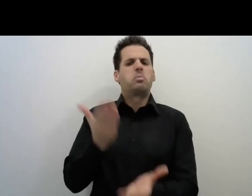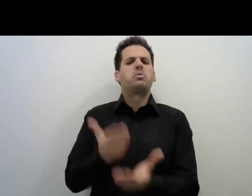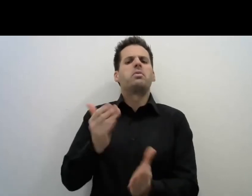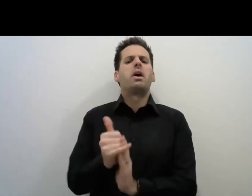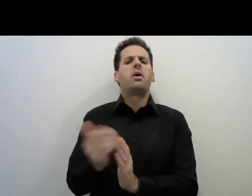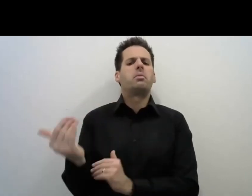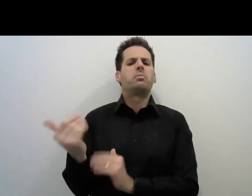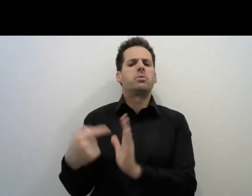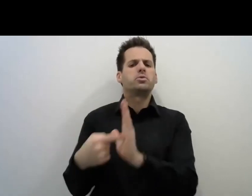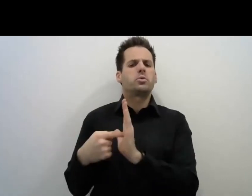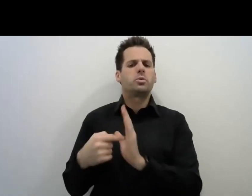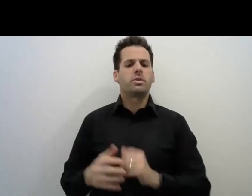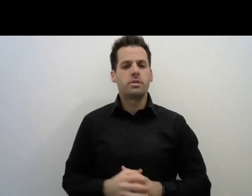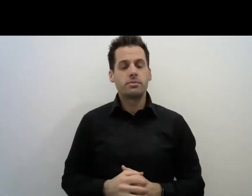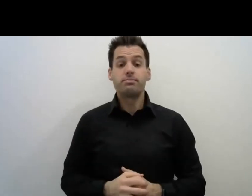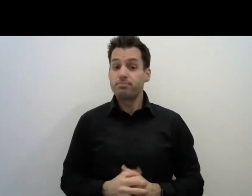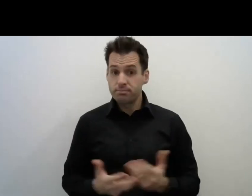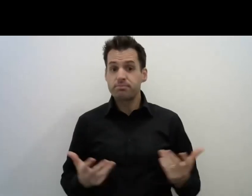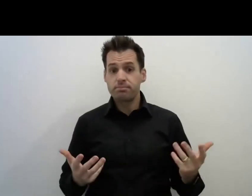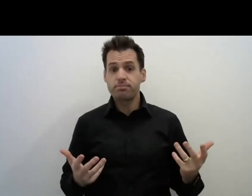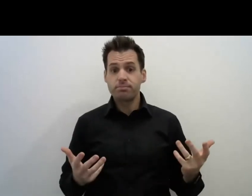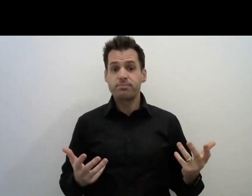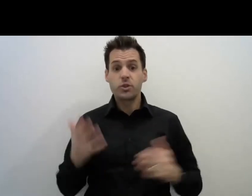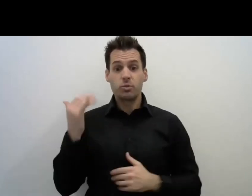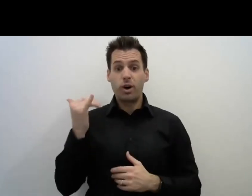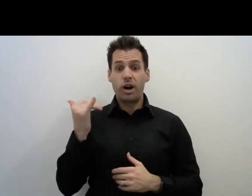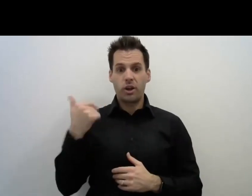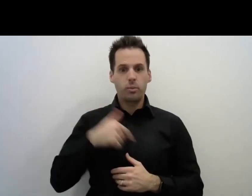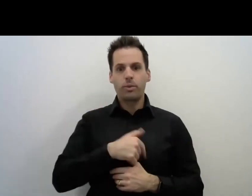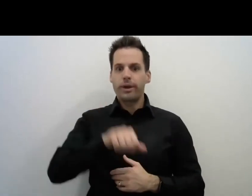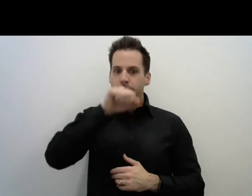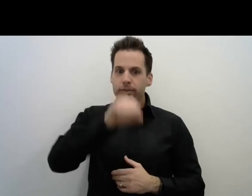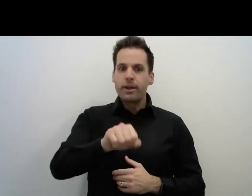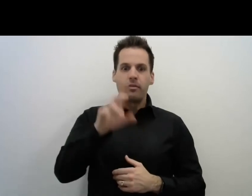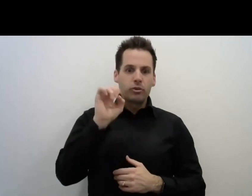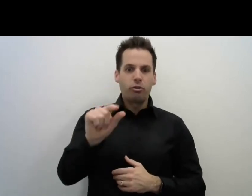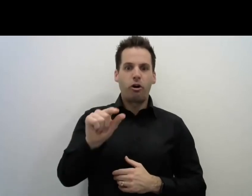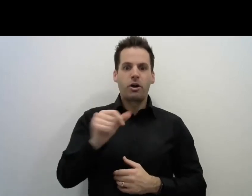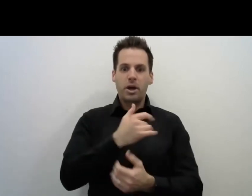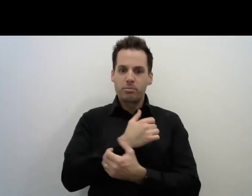part of this stems from the fact that we're a dog-loving society so now suddenly over the last